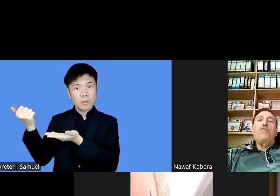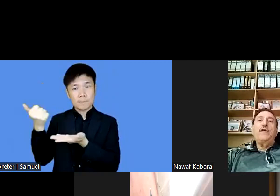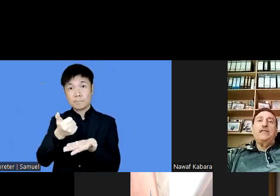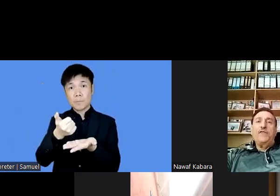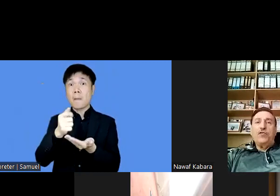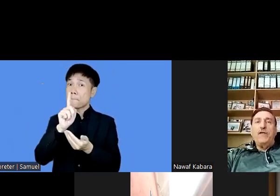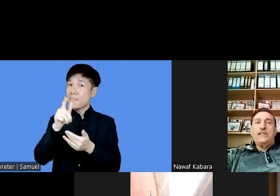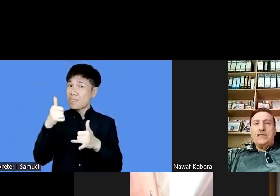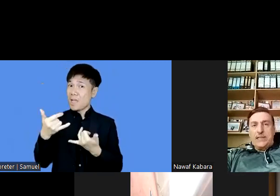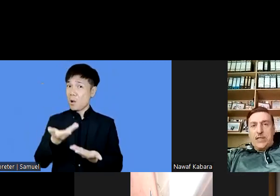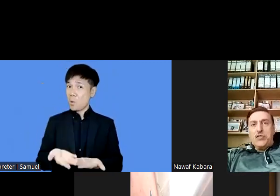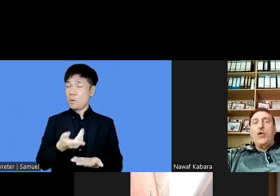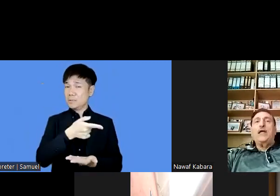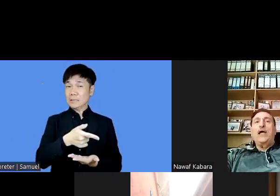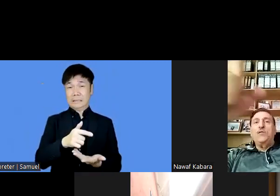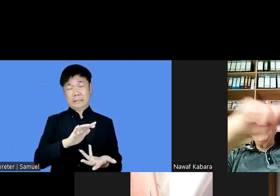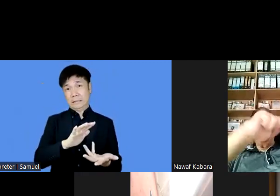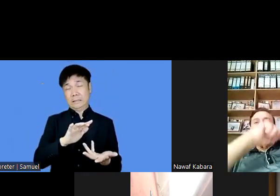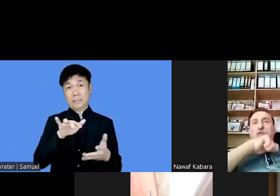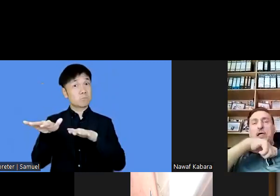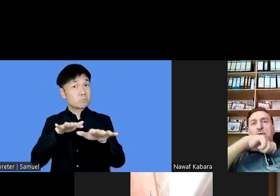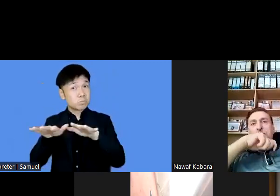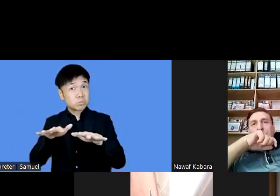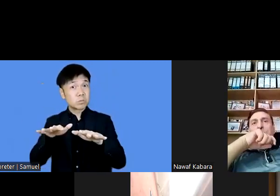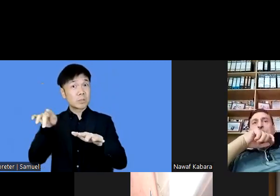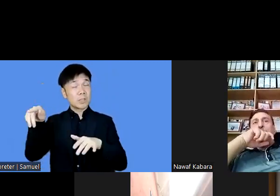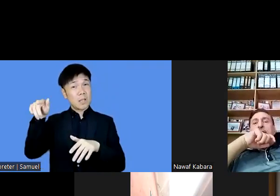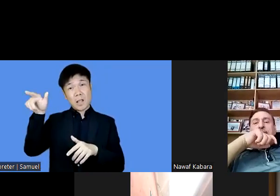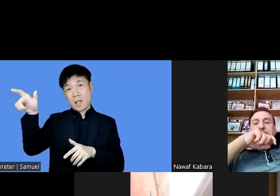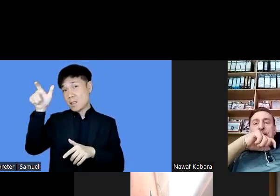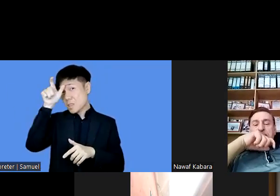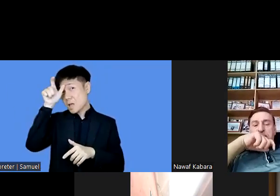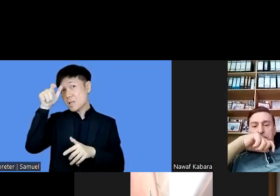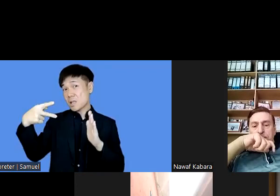conflict, different conflicts of the earthquake and the conflict in Sudan to reexamine them,